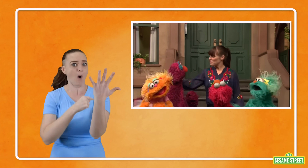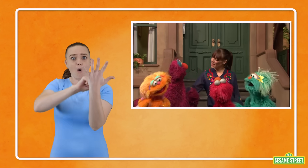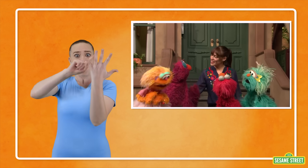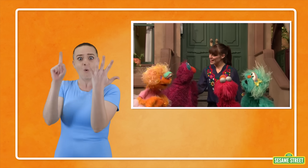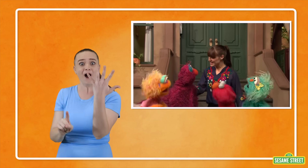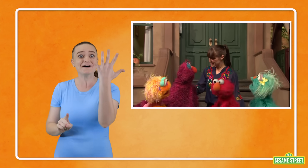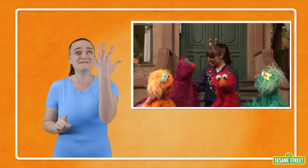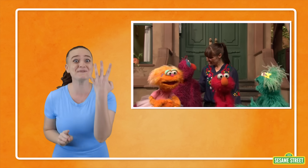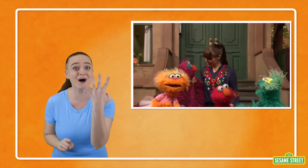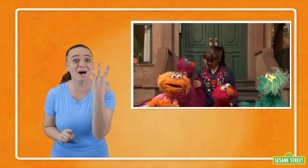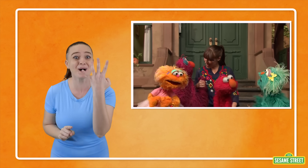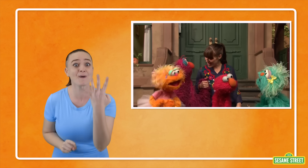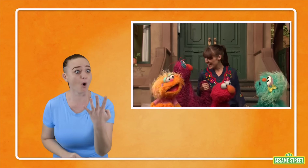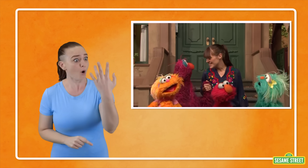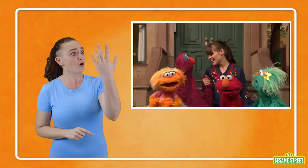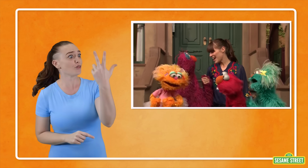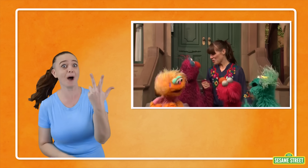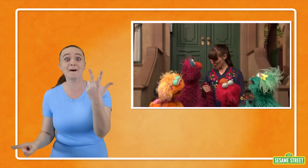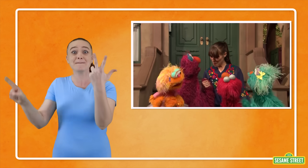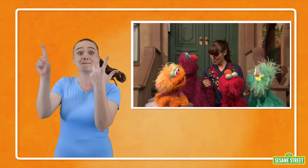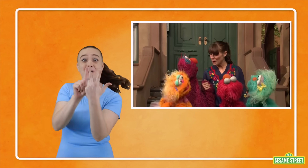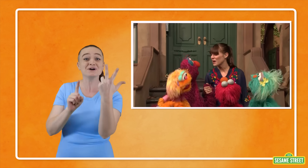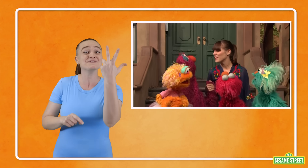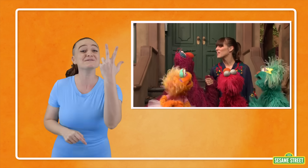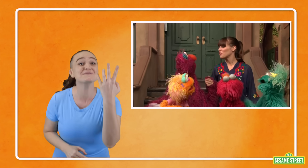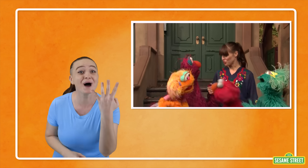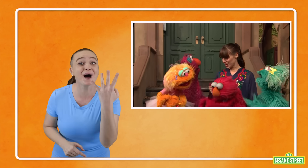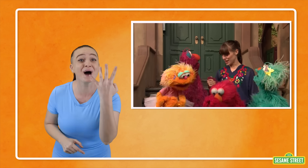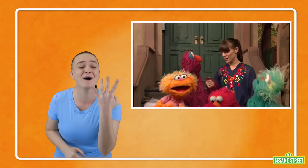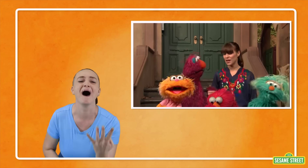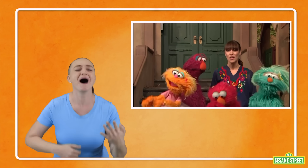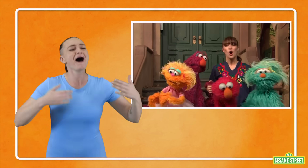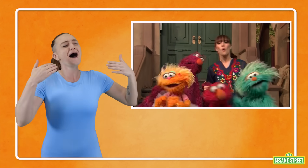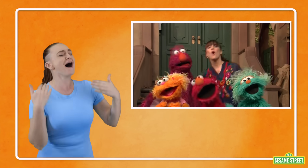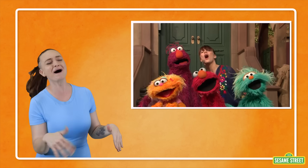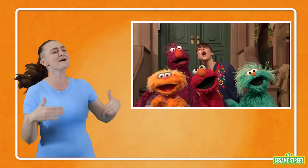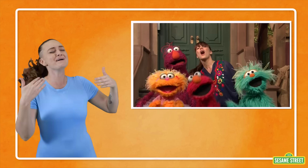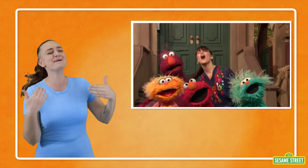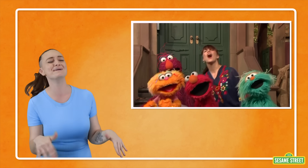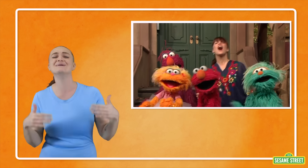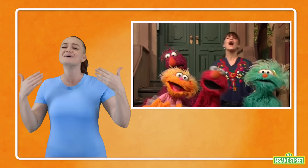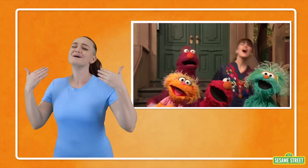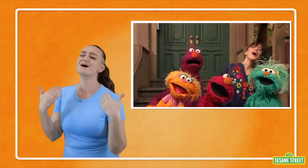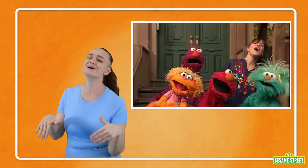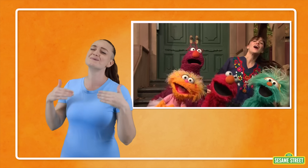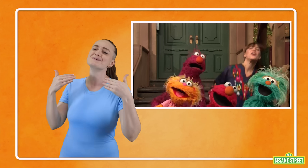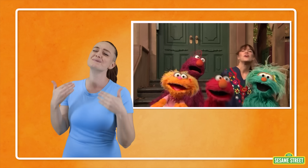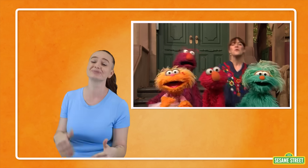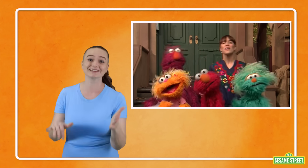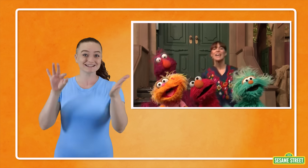To one less than five and one more than three Whoa